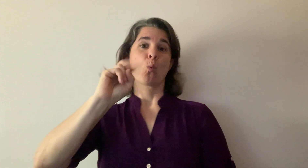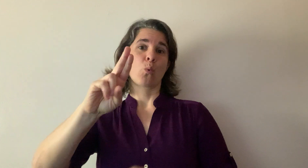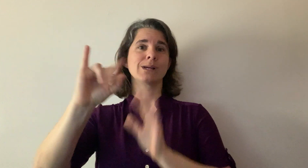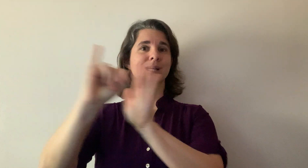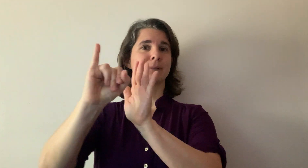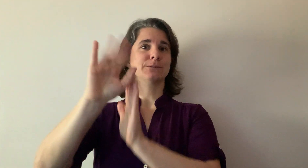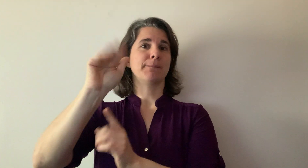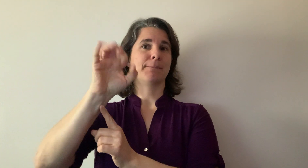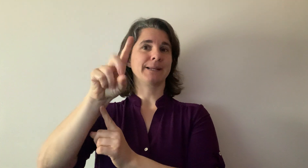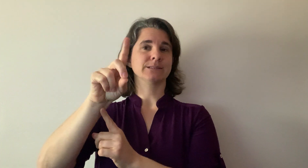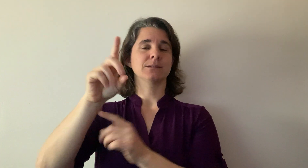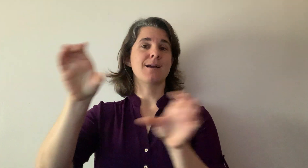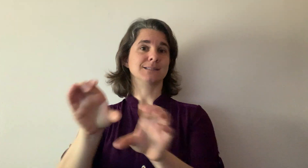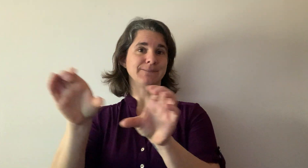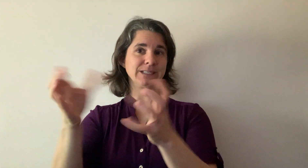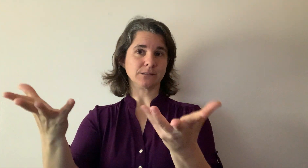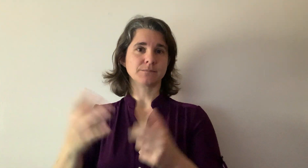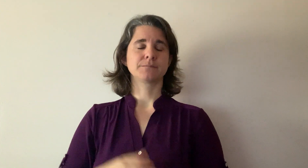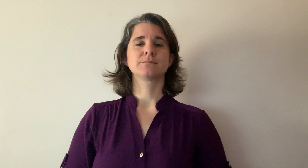image based activities.